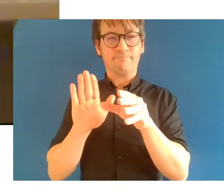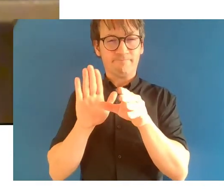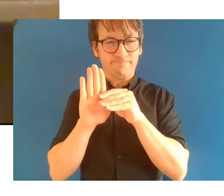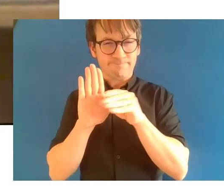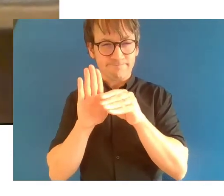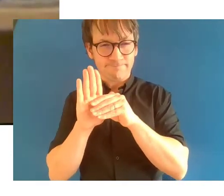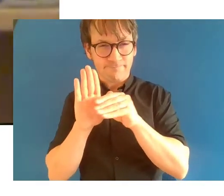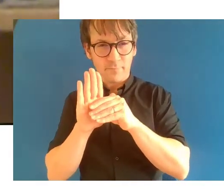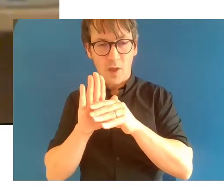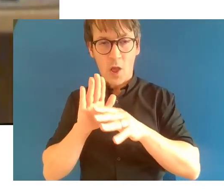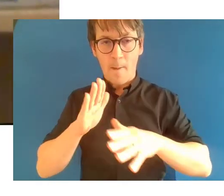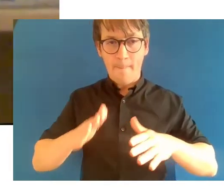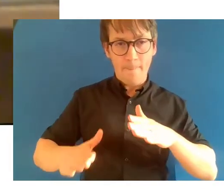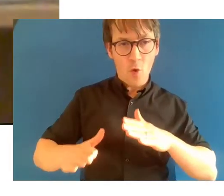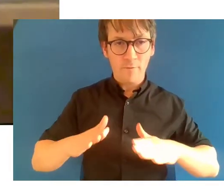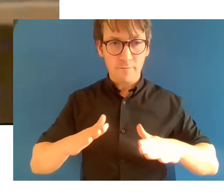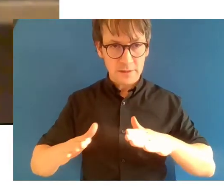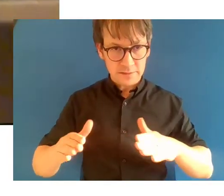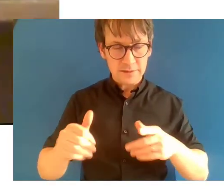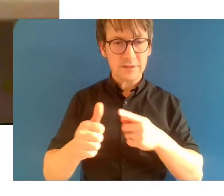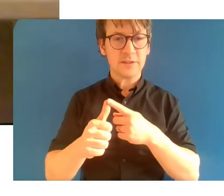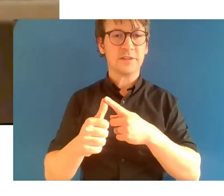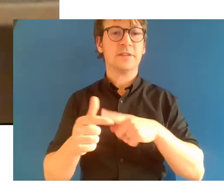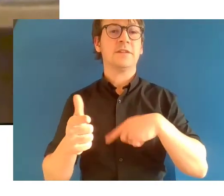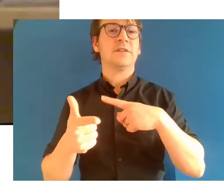That sensor can detect movement in the room.